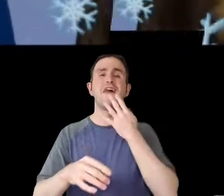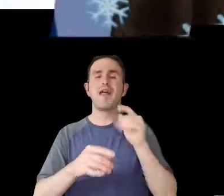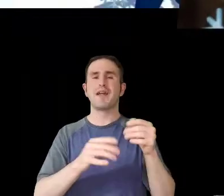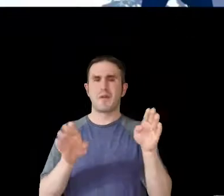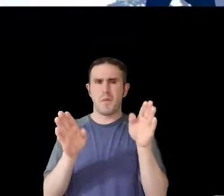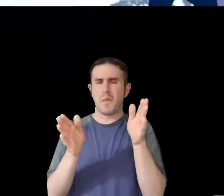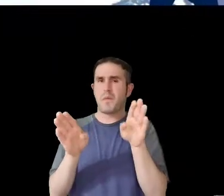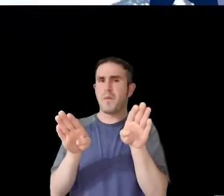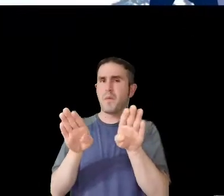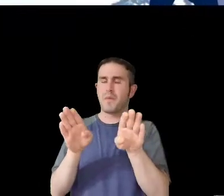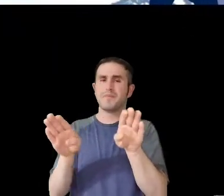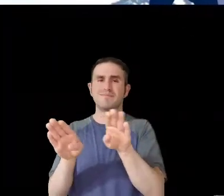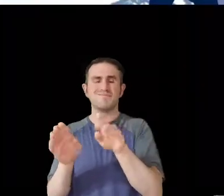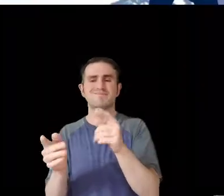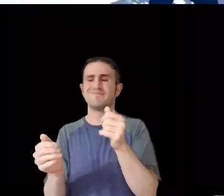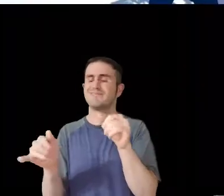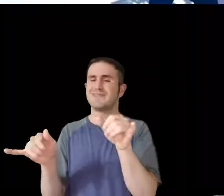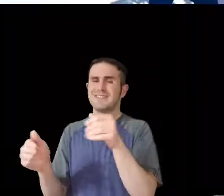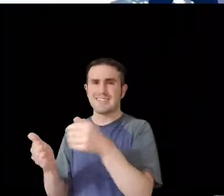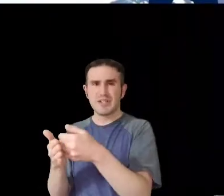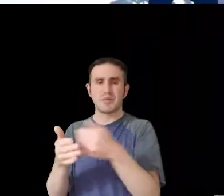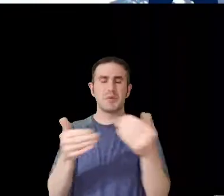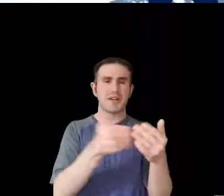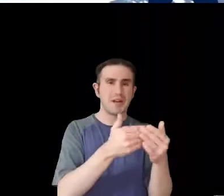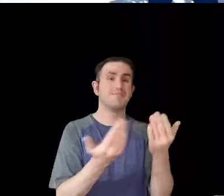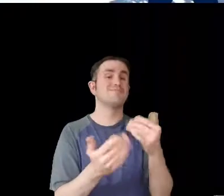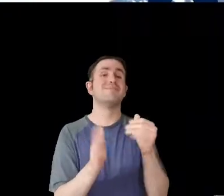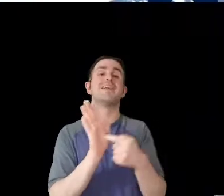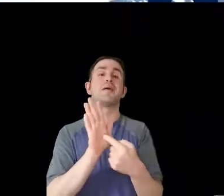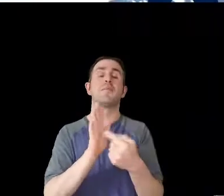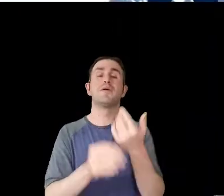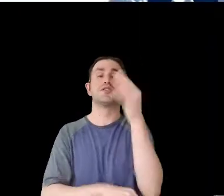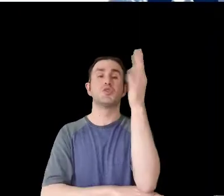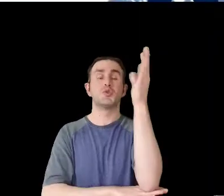so for example: you have the trees and then you have the sky as a background, right?